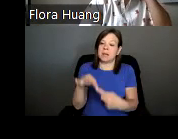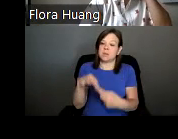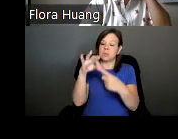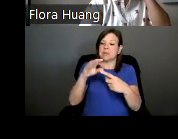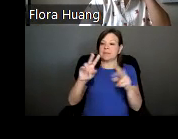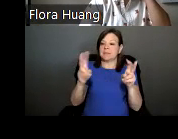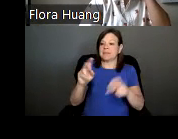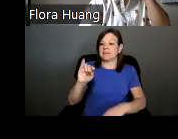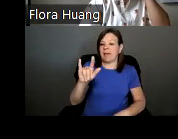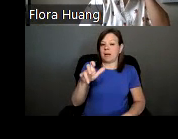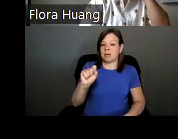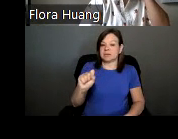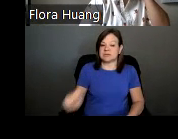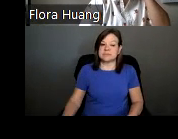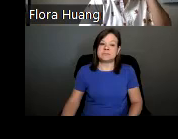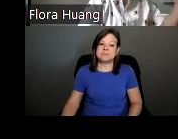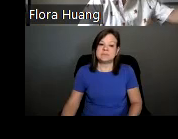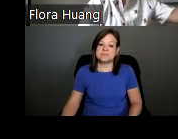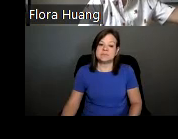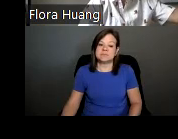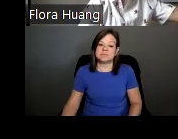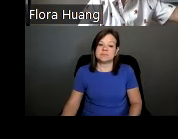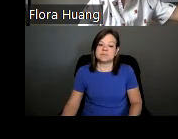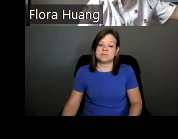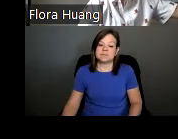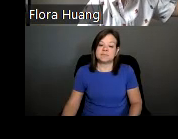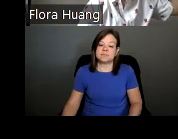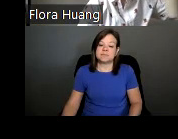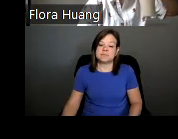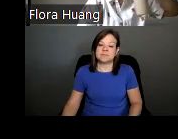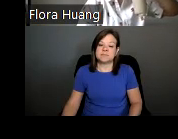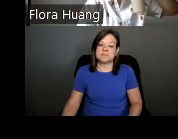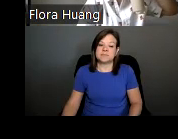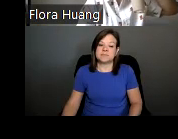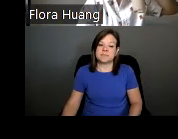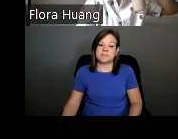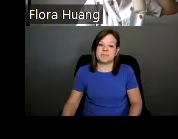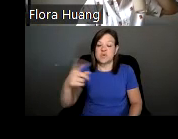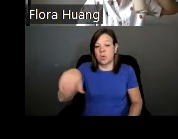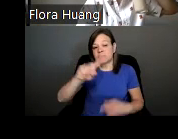So that as someone is sort of scrolling through the list of slides,